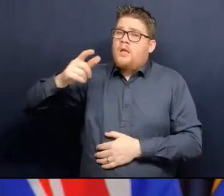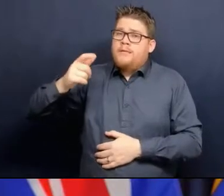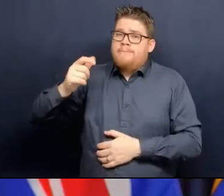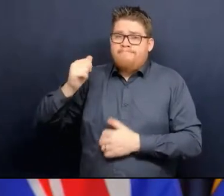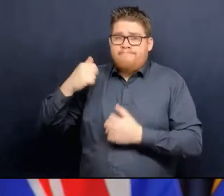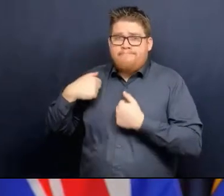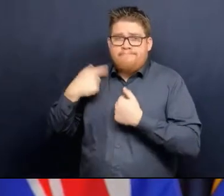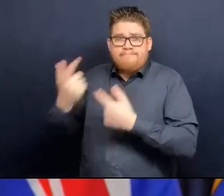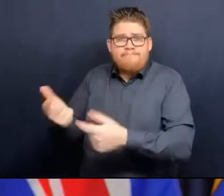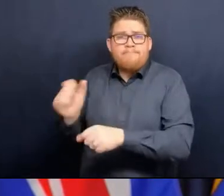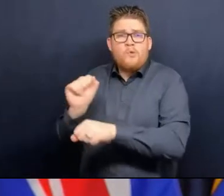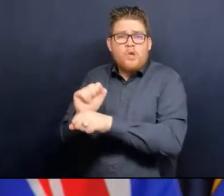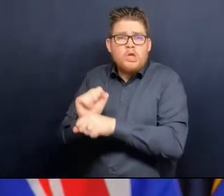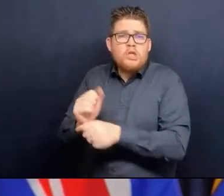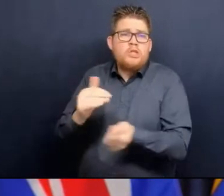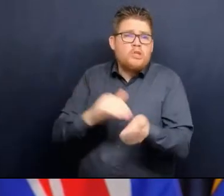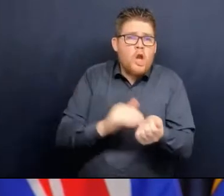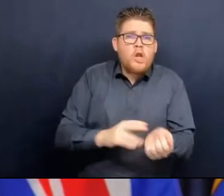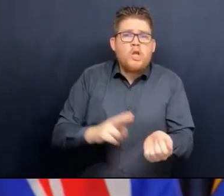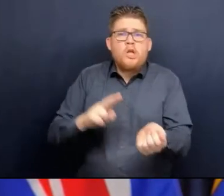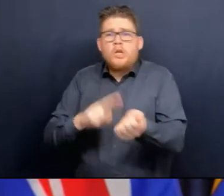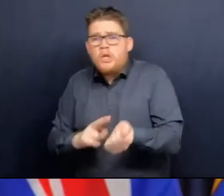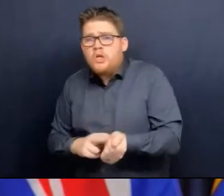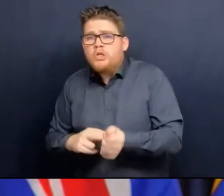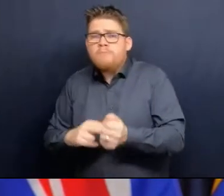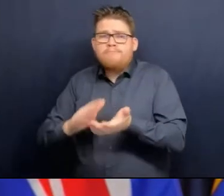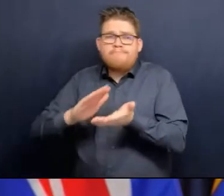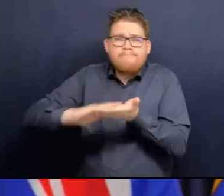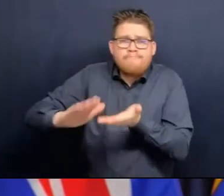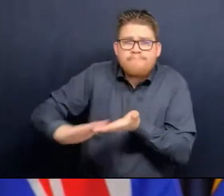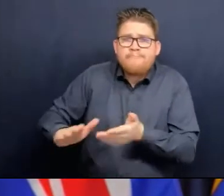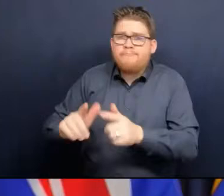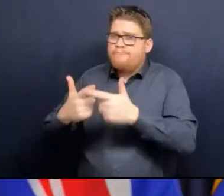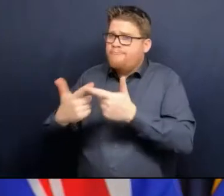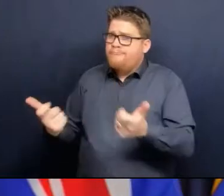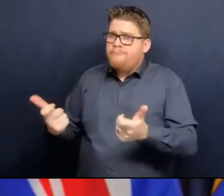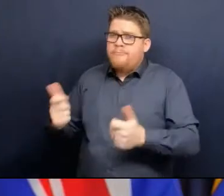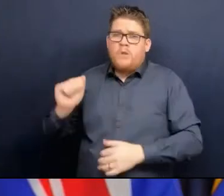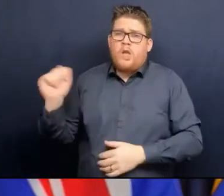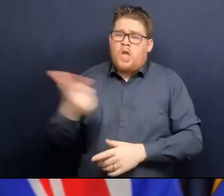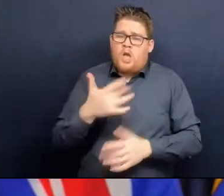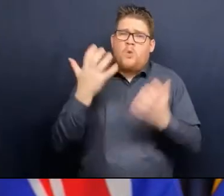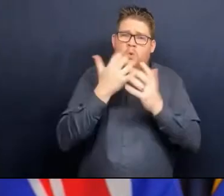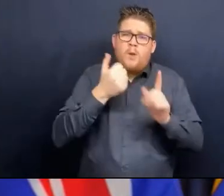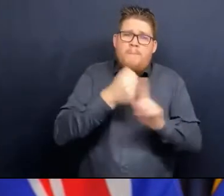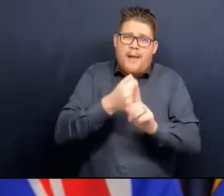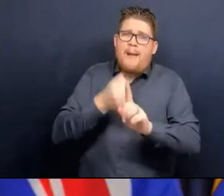and our healthcare facilities. All of those people are doctors and many more. All of them been